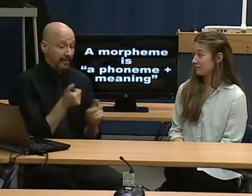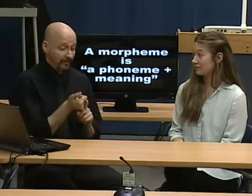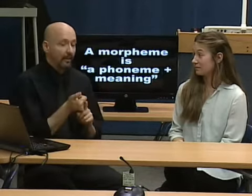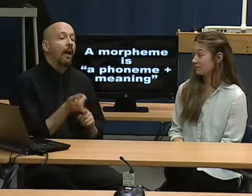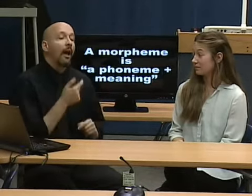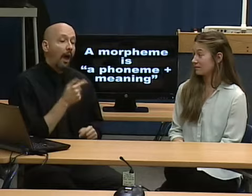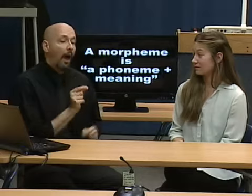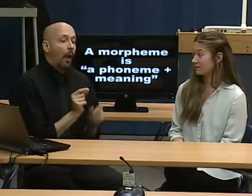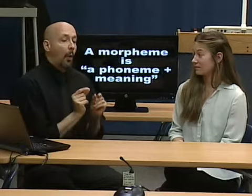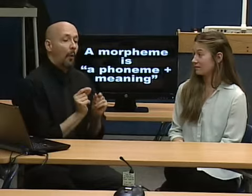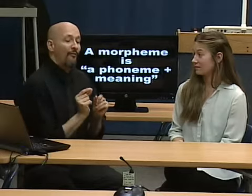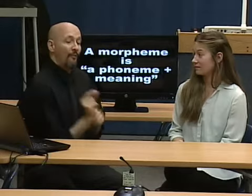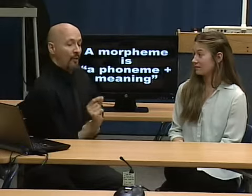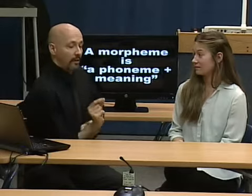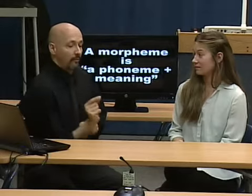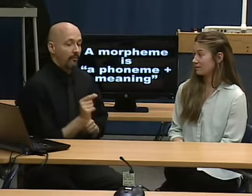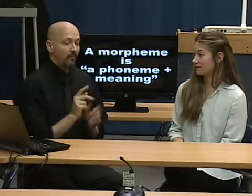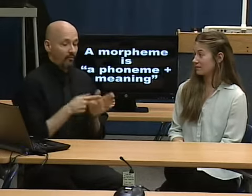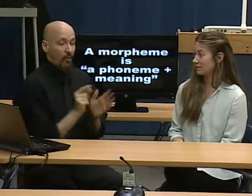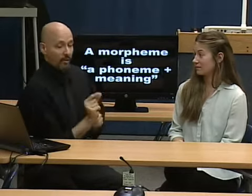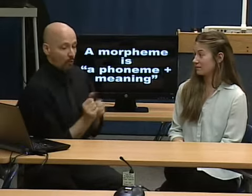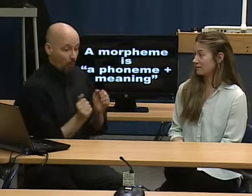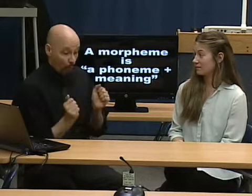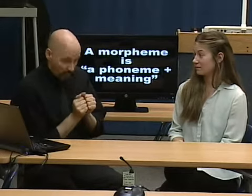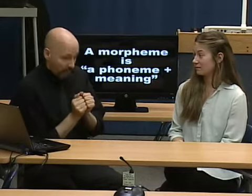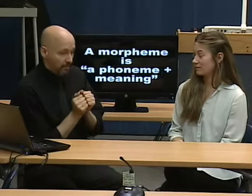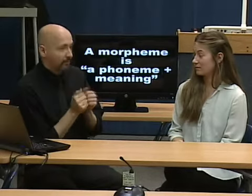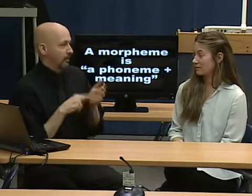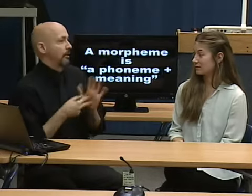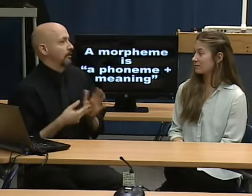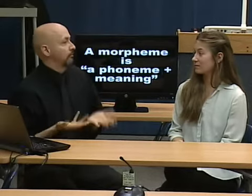"Morpheme" itself means a phoneme with meaning.